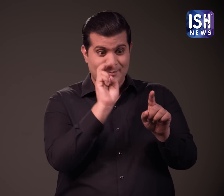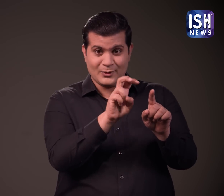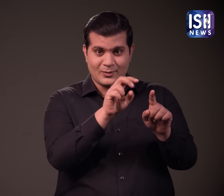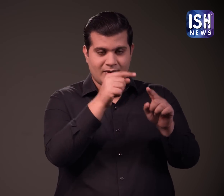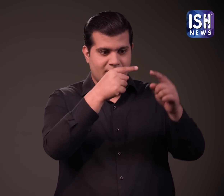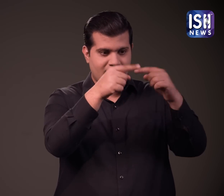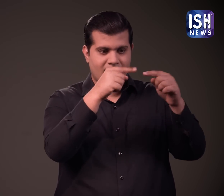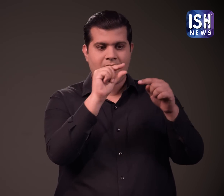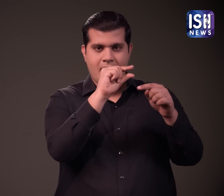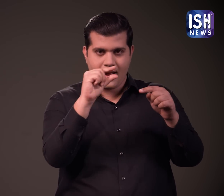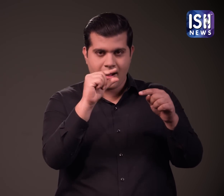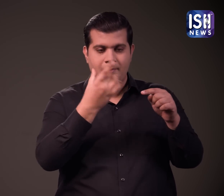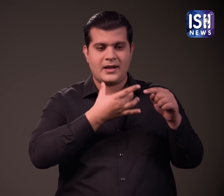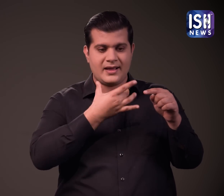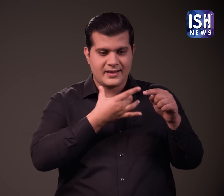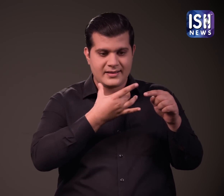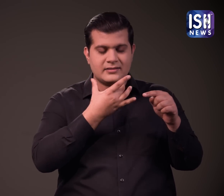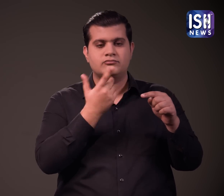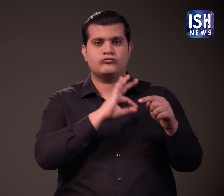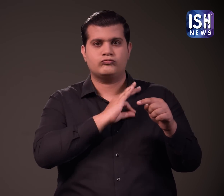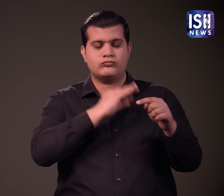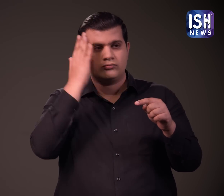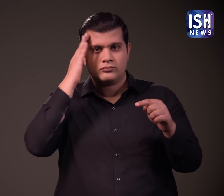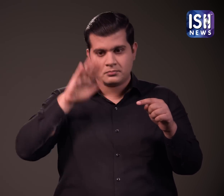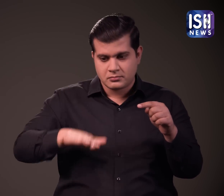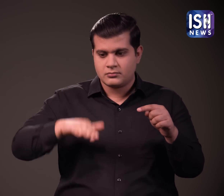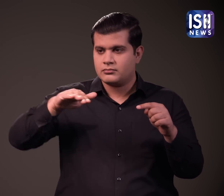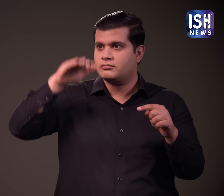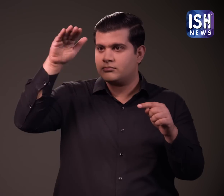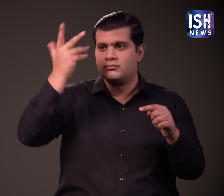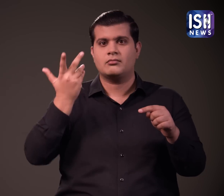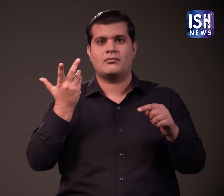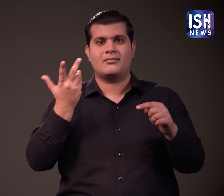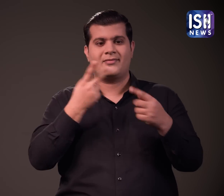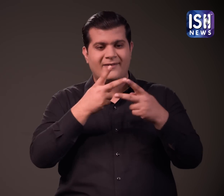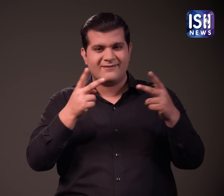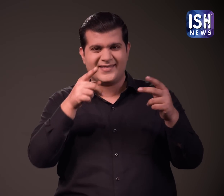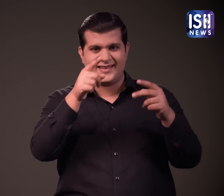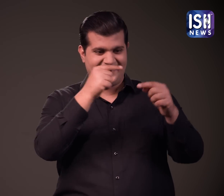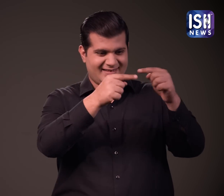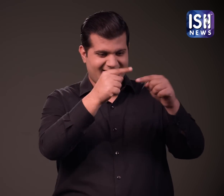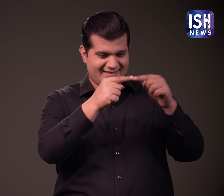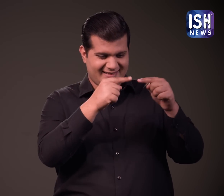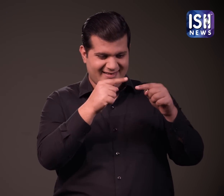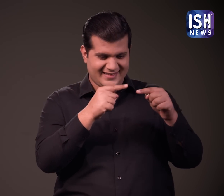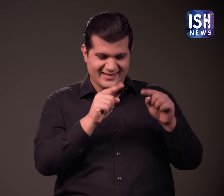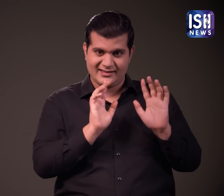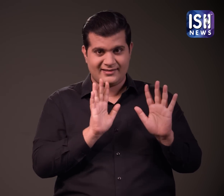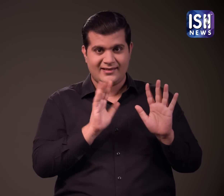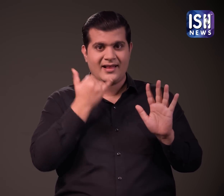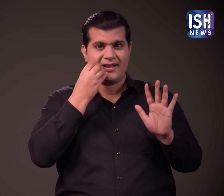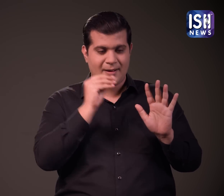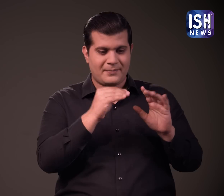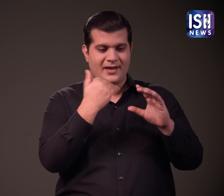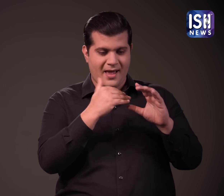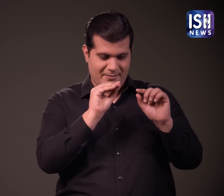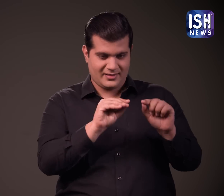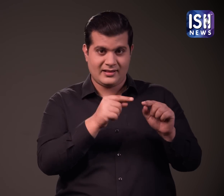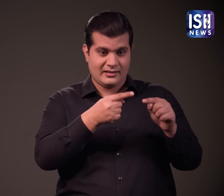After you fill your details like name, age, berth preferance, contact number, Email-Id, etc.